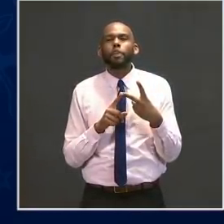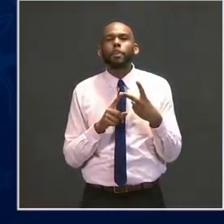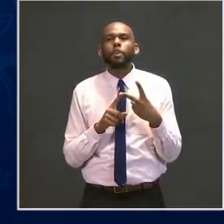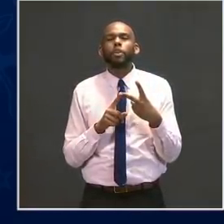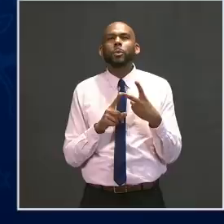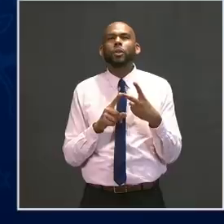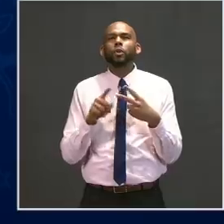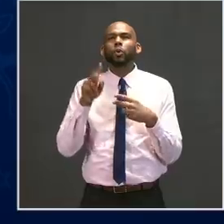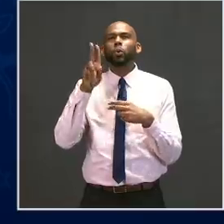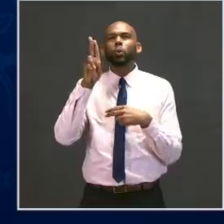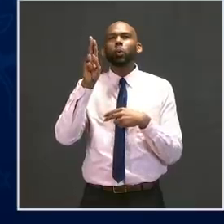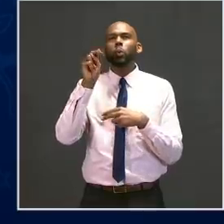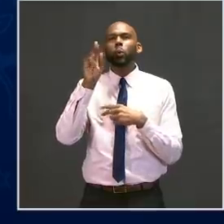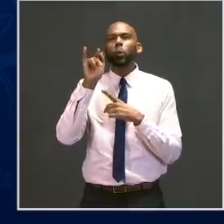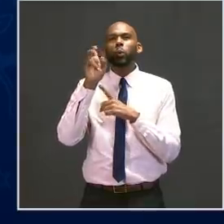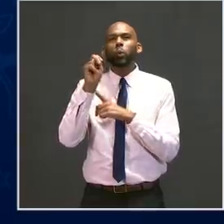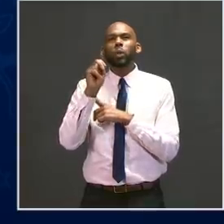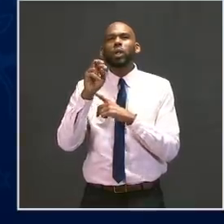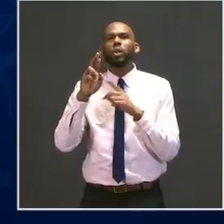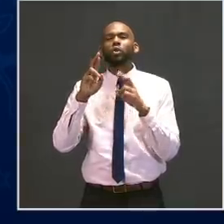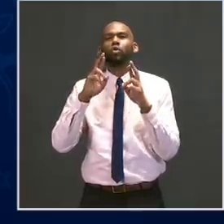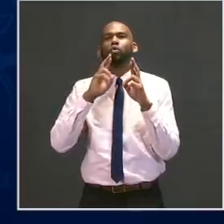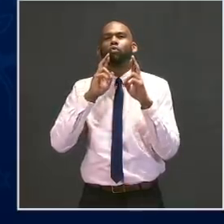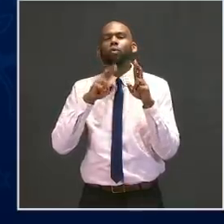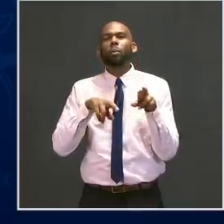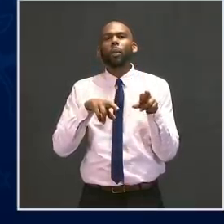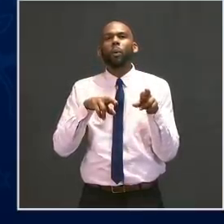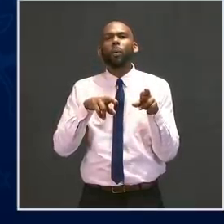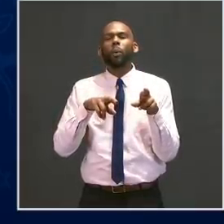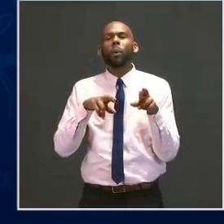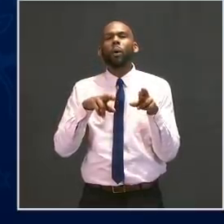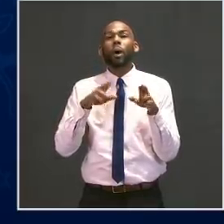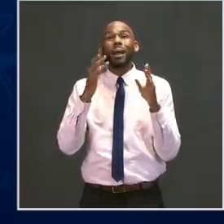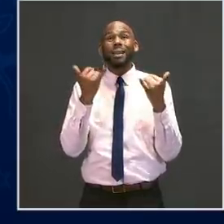reportedly is preparing sanctions in response